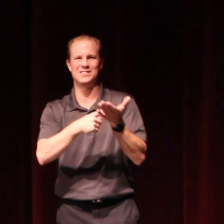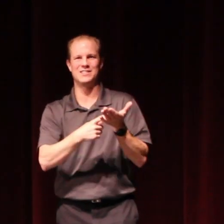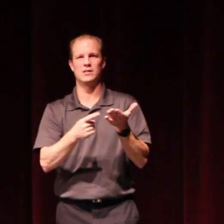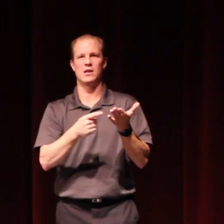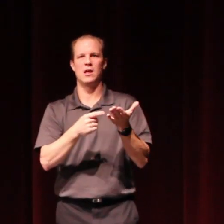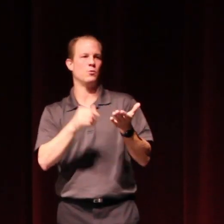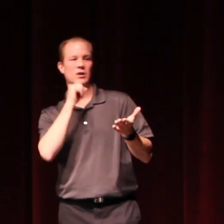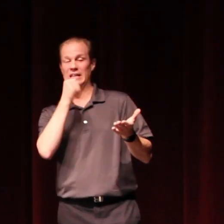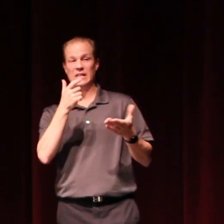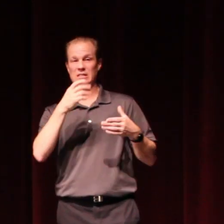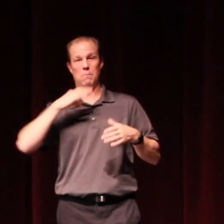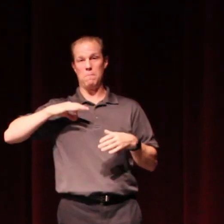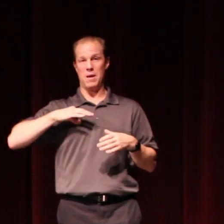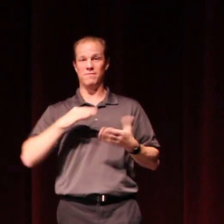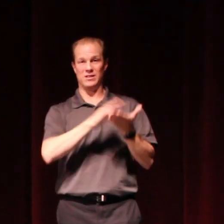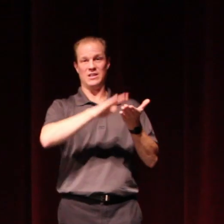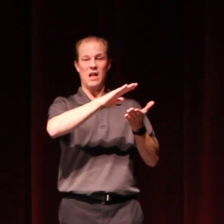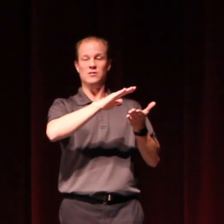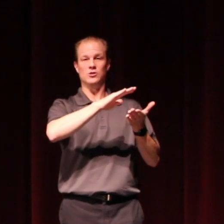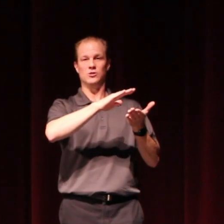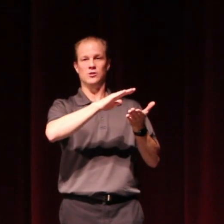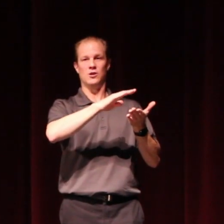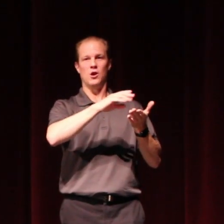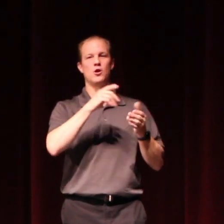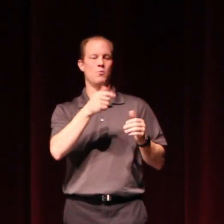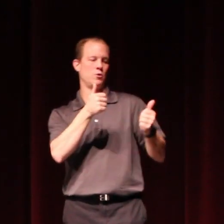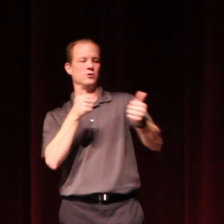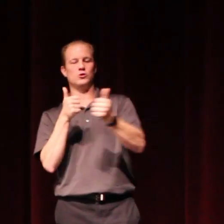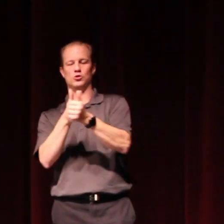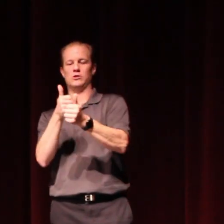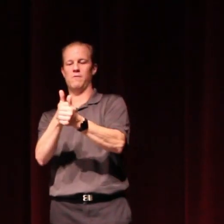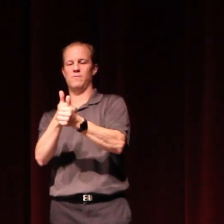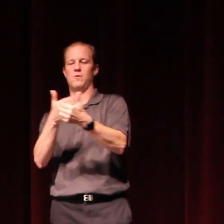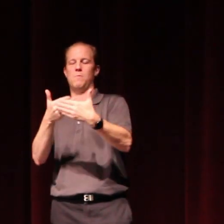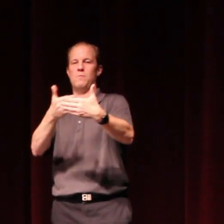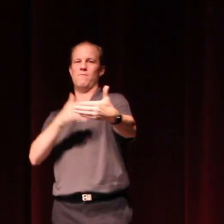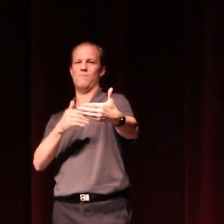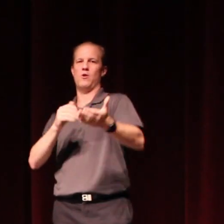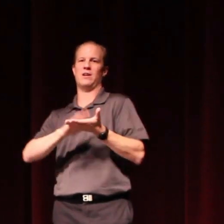college, you're putting yourself before the college. I can't give you an example right